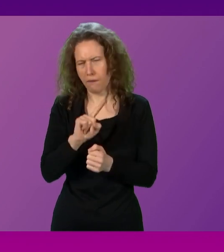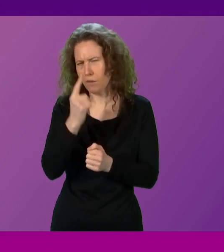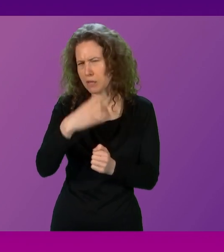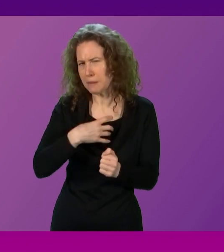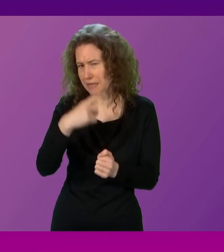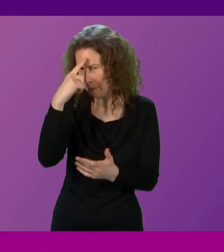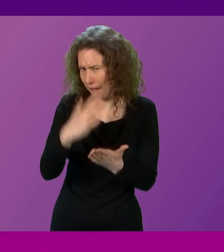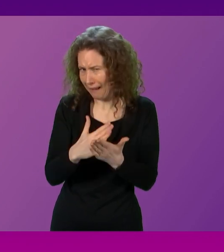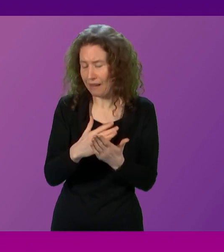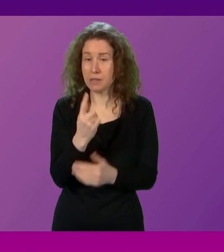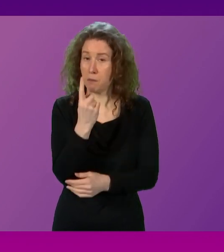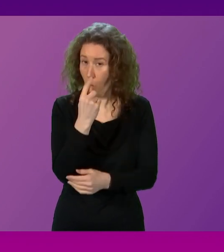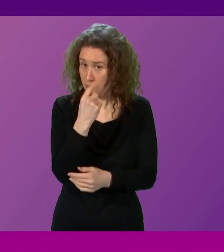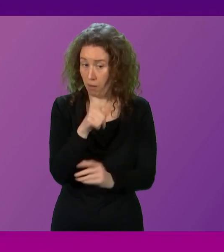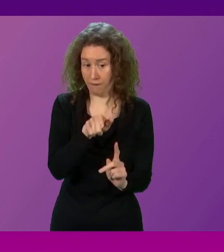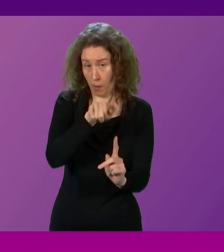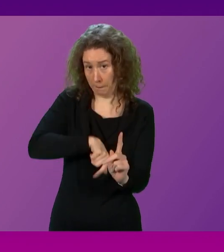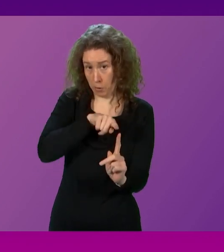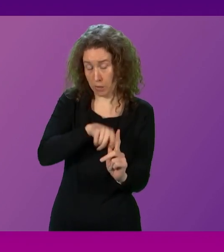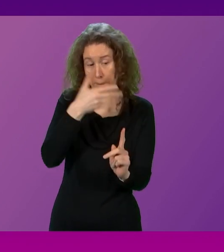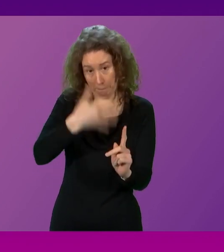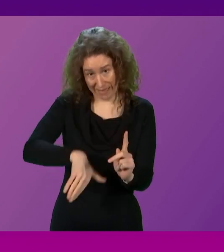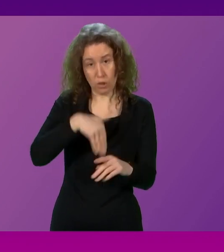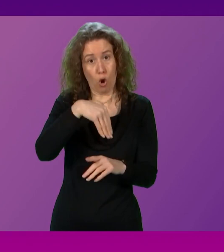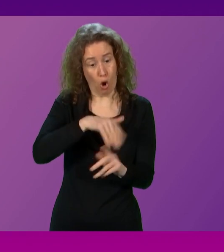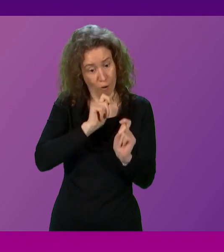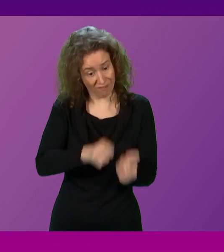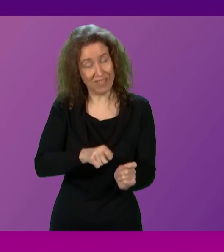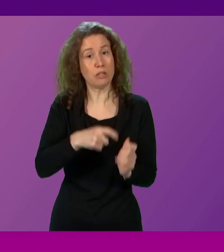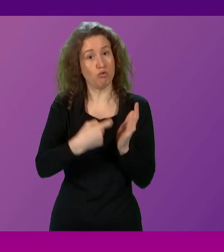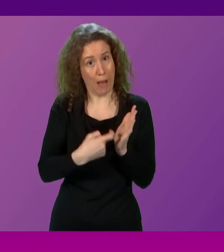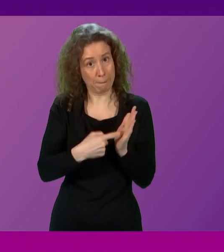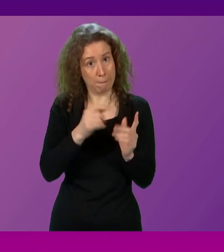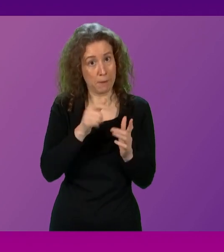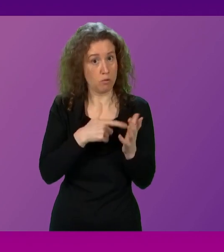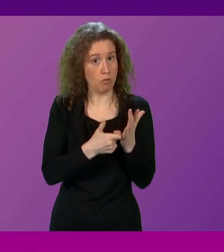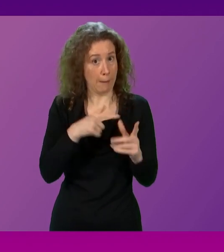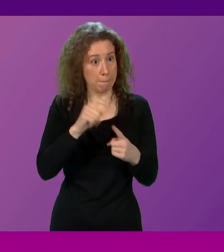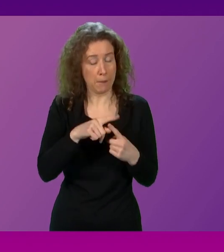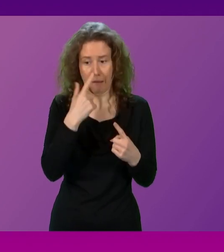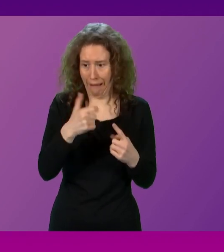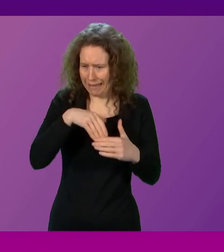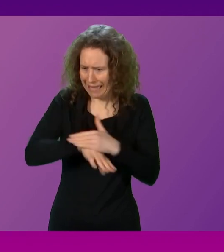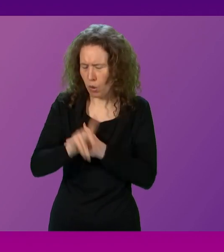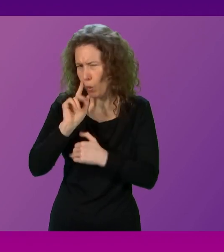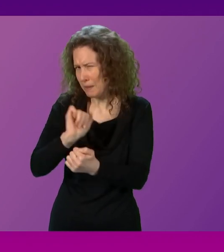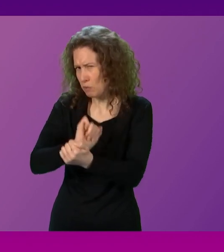that it is possible for a rapist to be held in a women’s prison, as he is just now, and not be a threat to women?